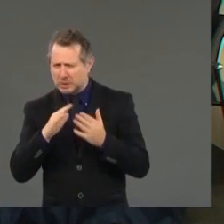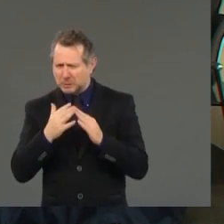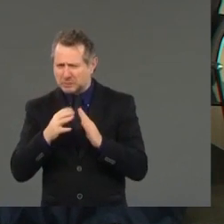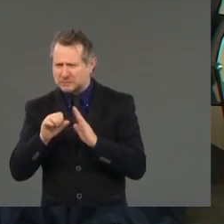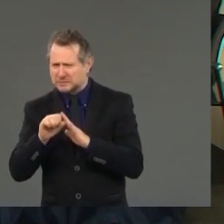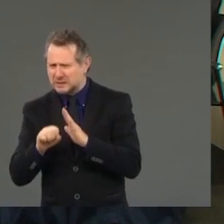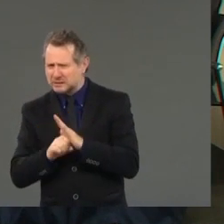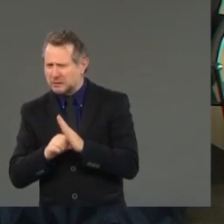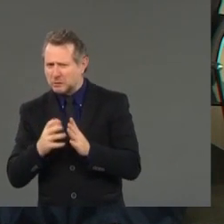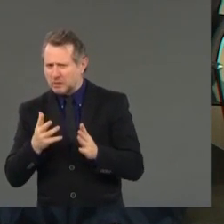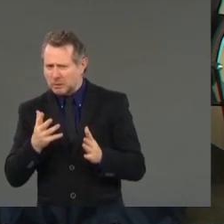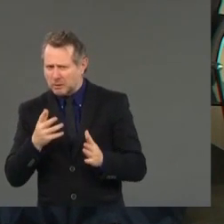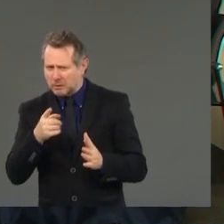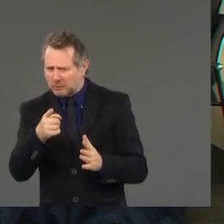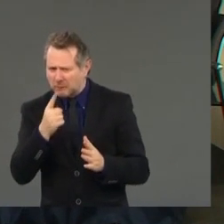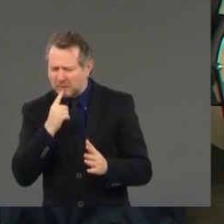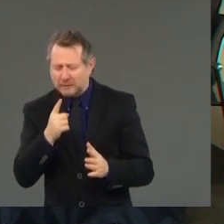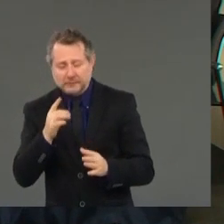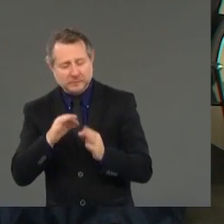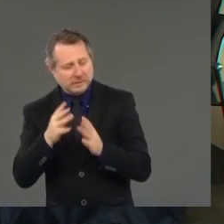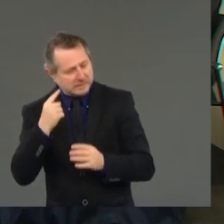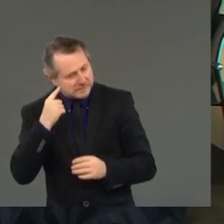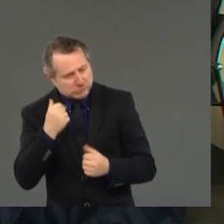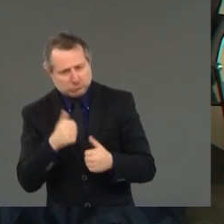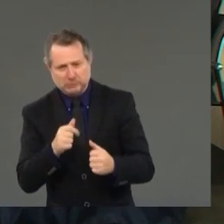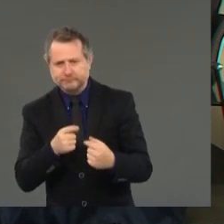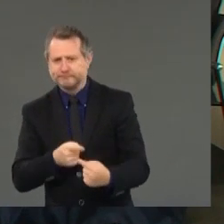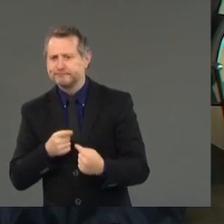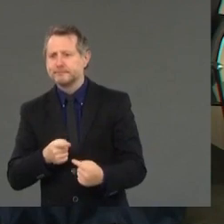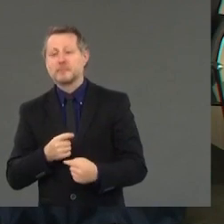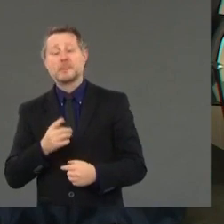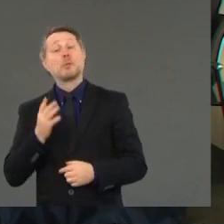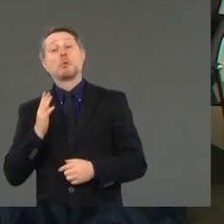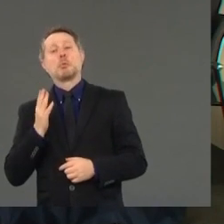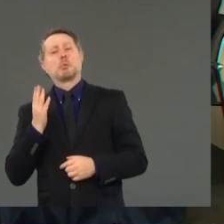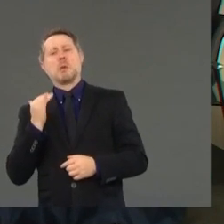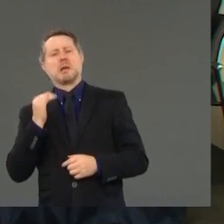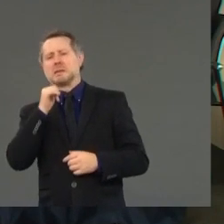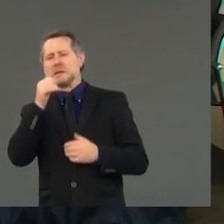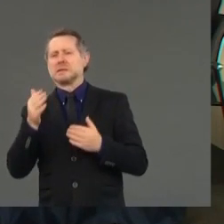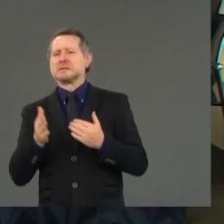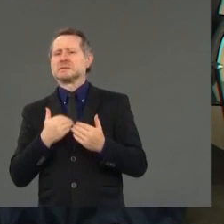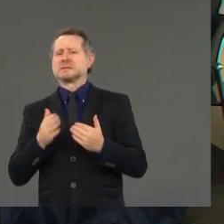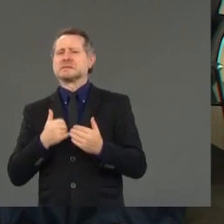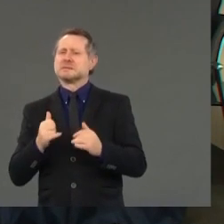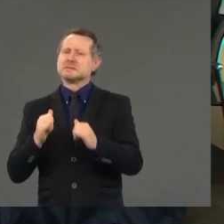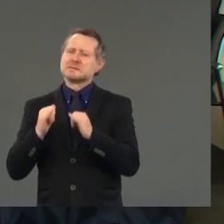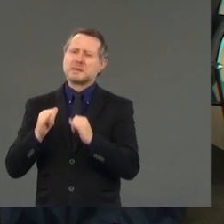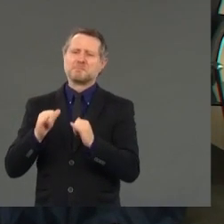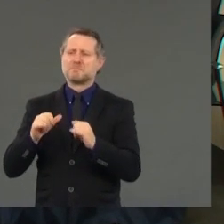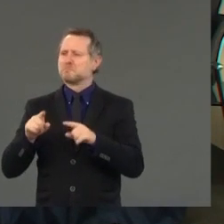WERE ON DIFFERENT PAINLESS. THAT SEEMS TO BE THE CASE NOW WITH REOPENING.